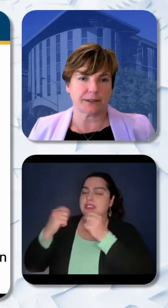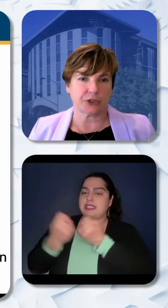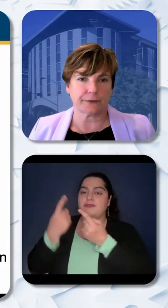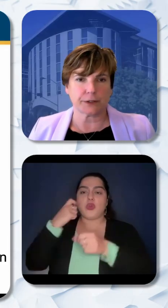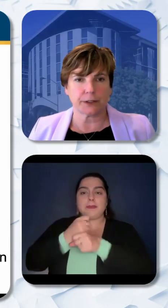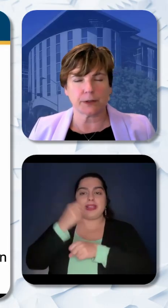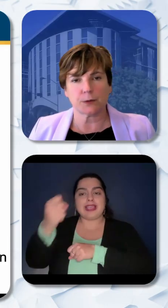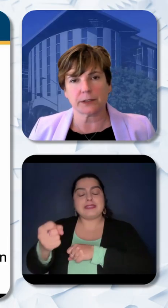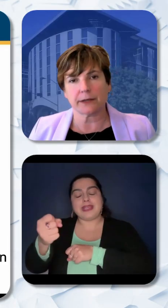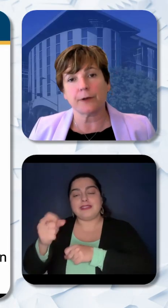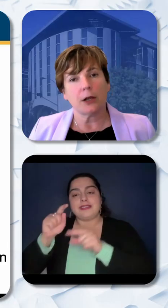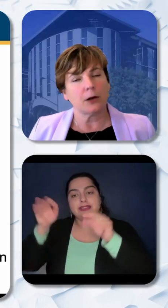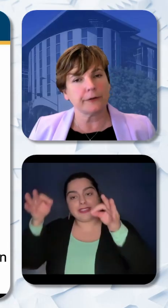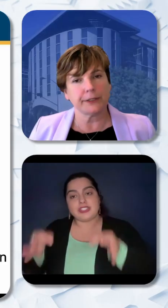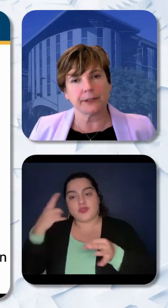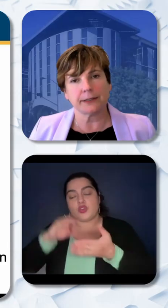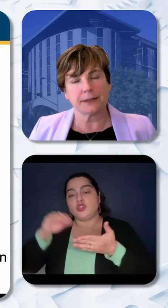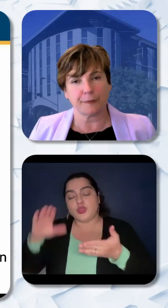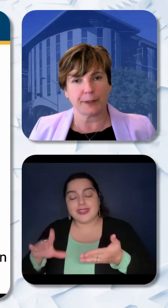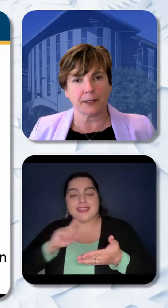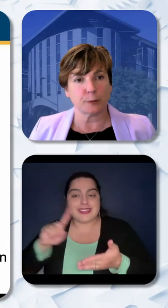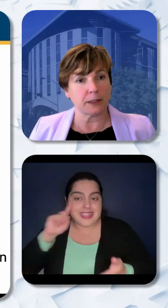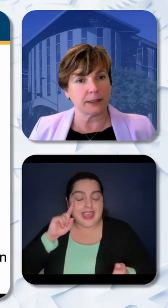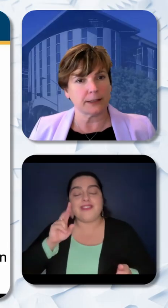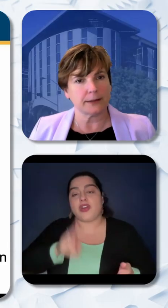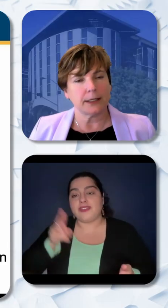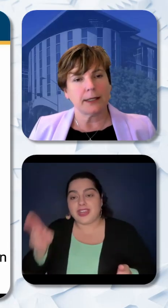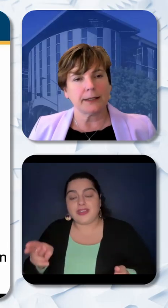decisions for students who are deaf, hard of hearing, deaf-blind, or blind.